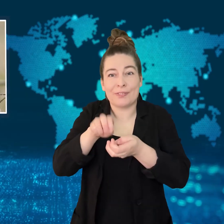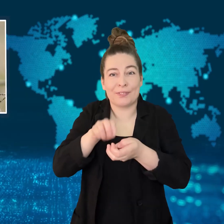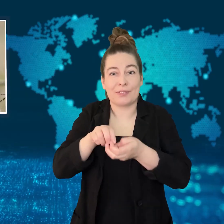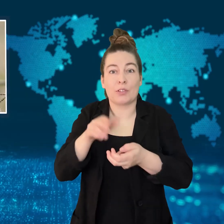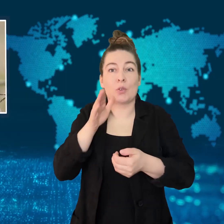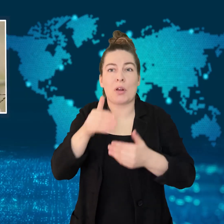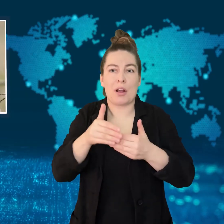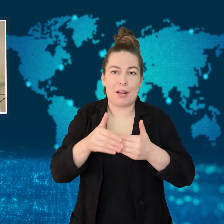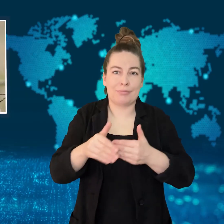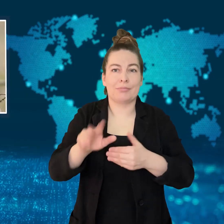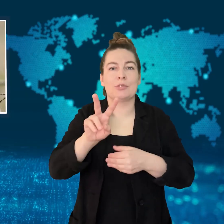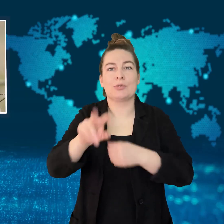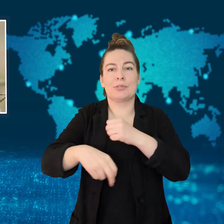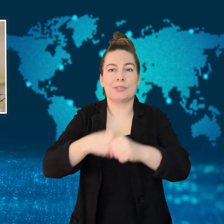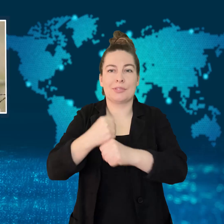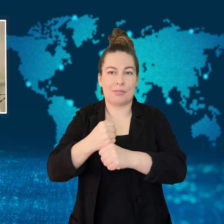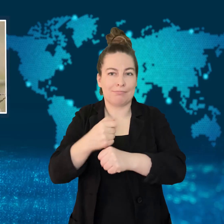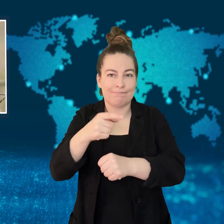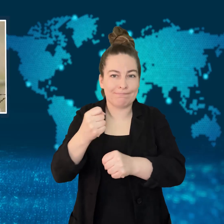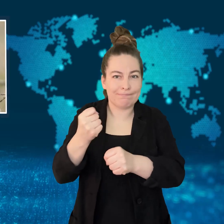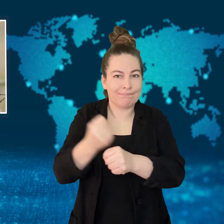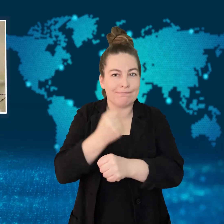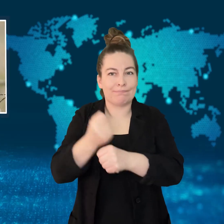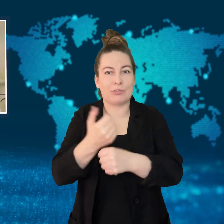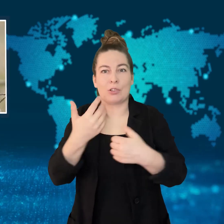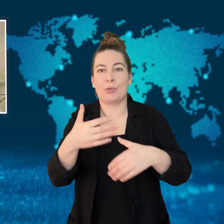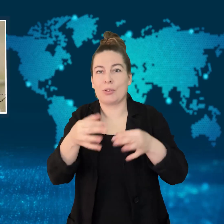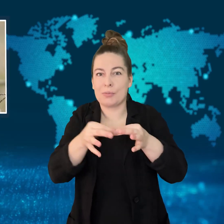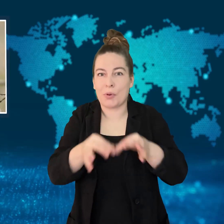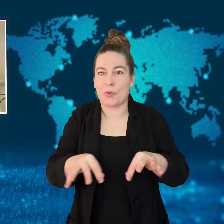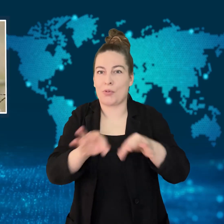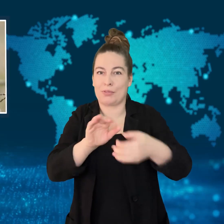a valued partner in ridding the country of unexploded devices.